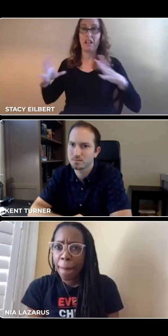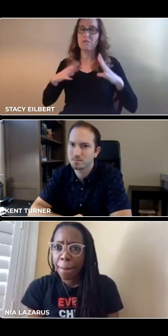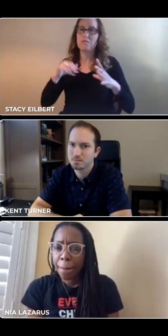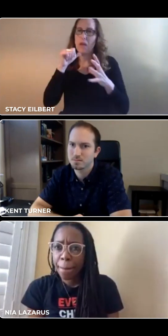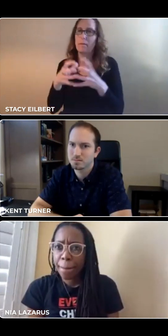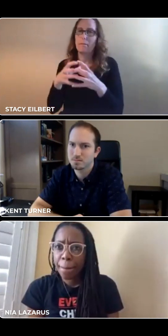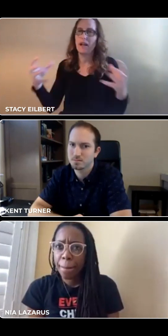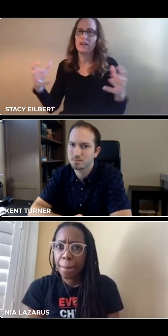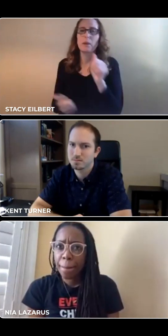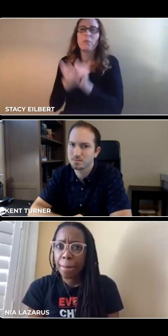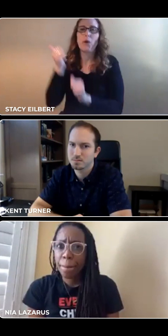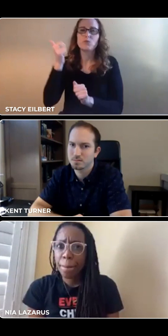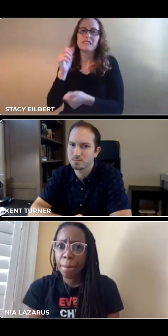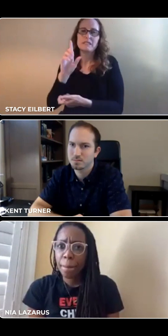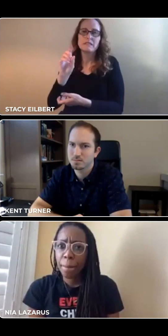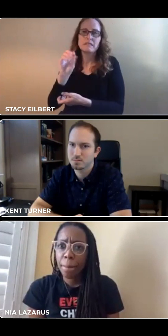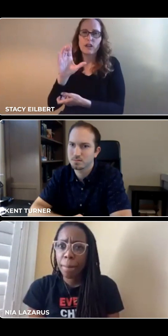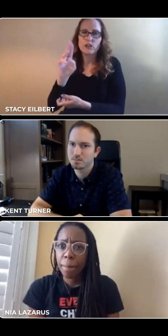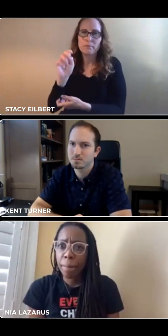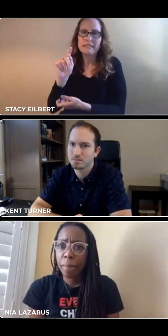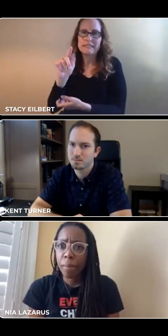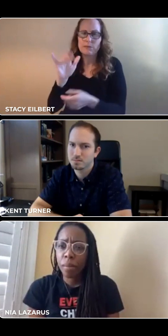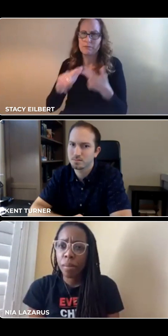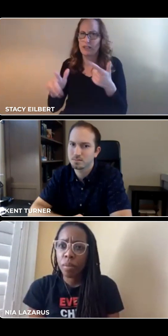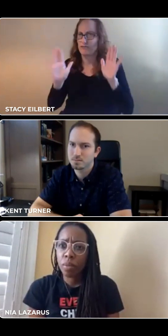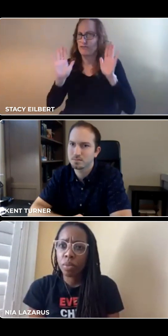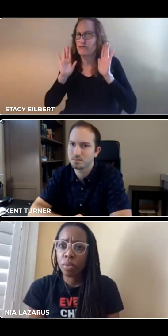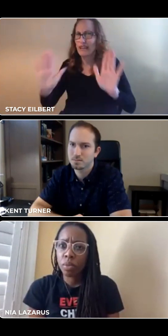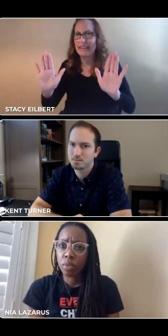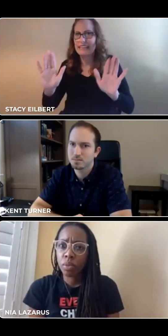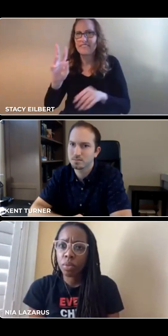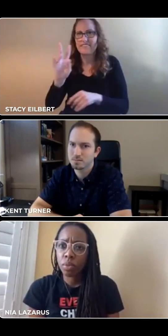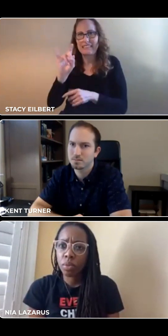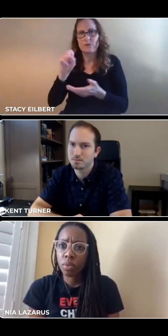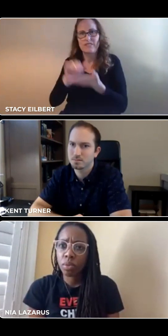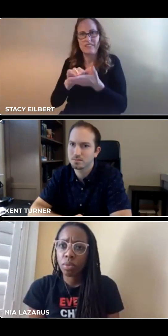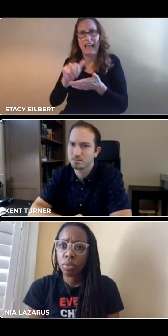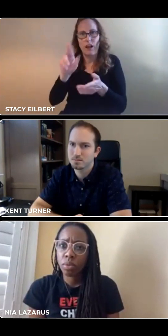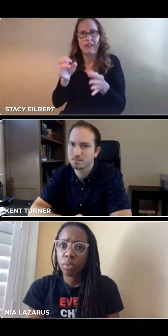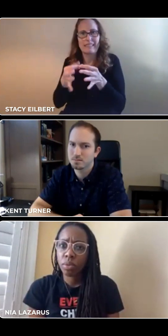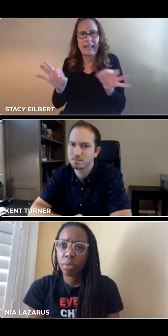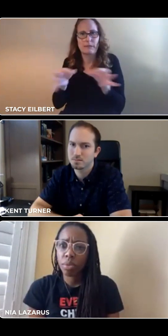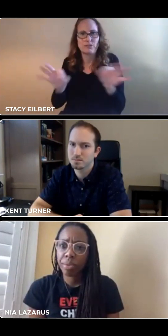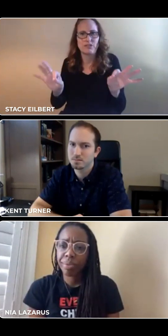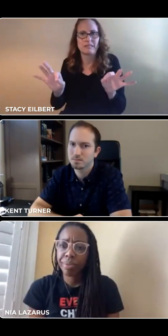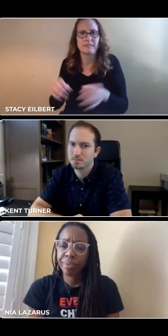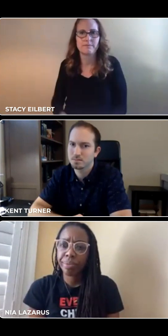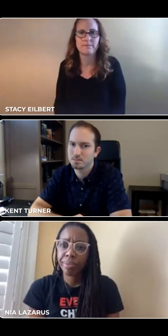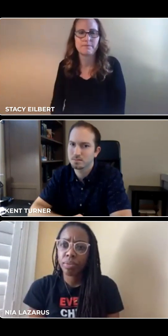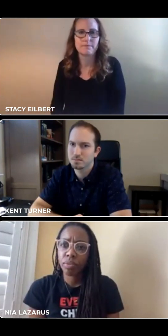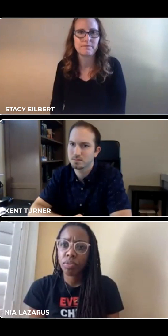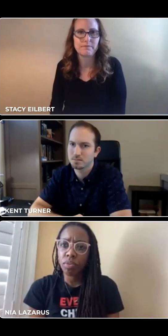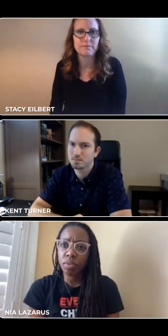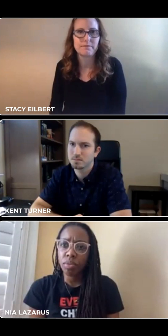have them watch these videos any time. Most of them are documentaries, but it's really